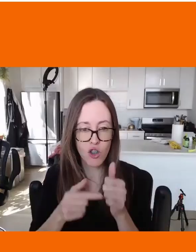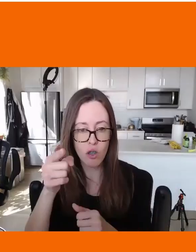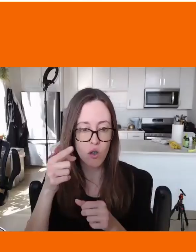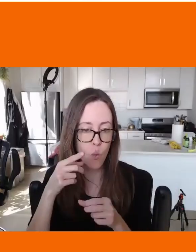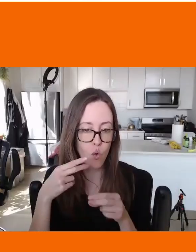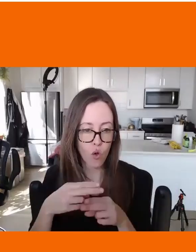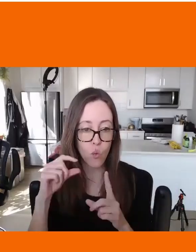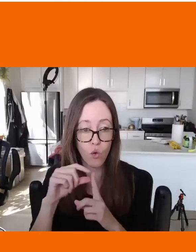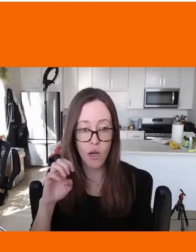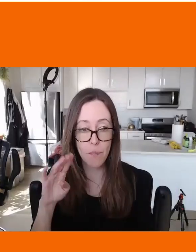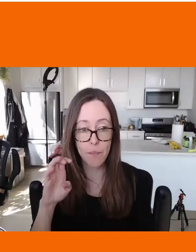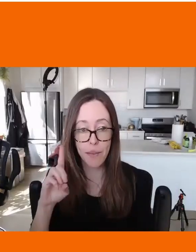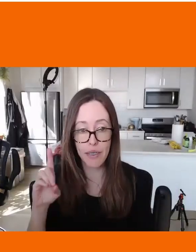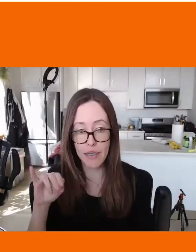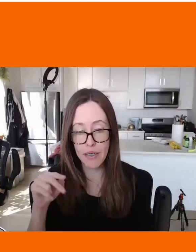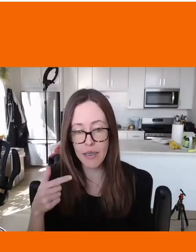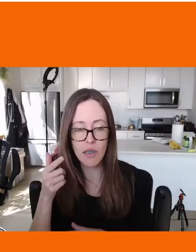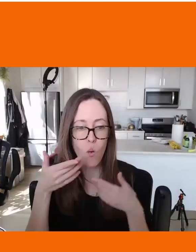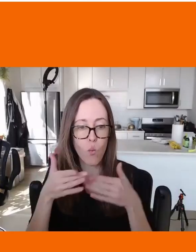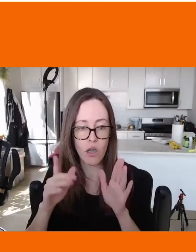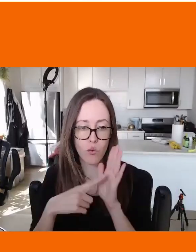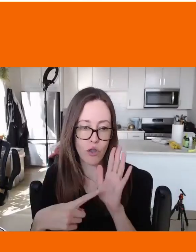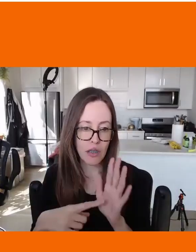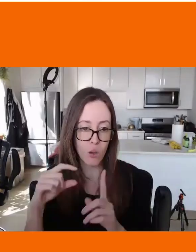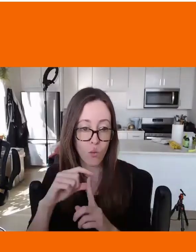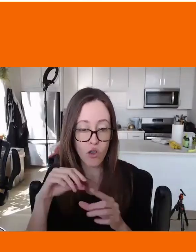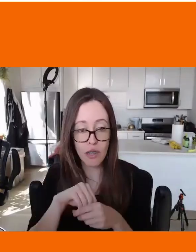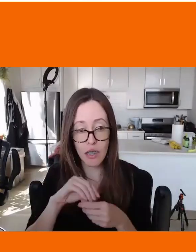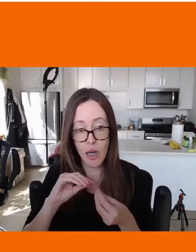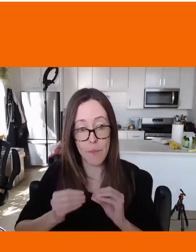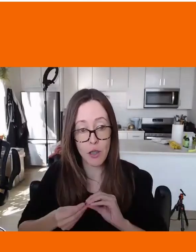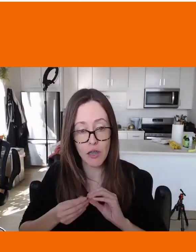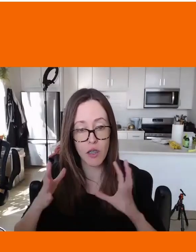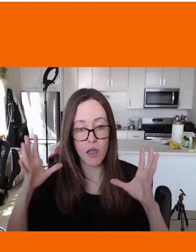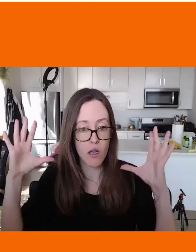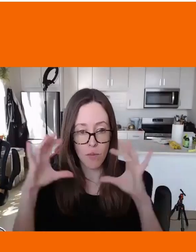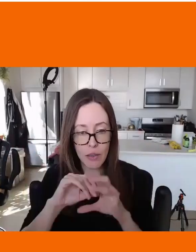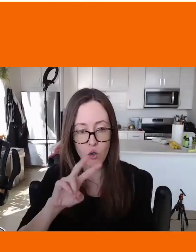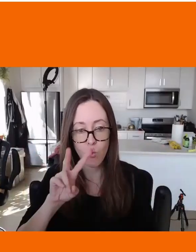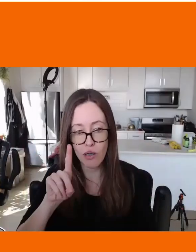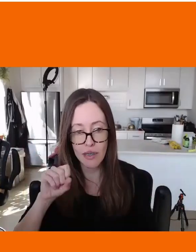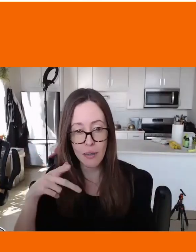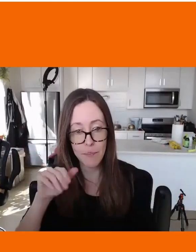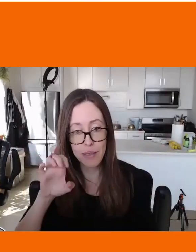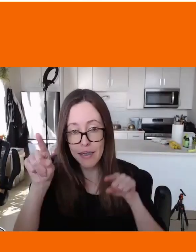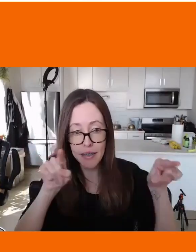representing words as numbers, make it easy to analyze this because you can look at the same words embedding